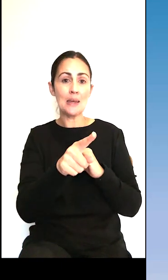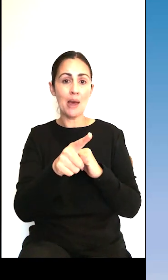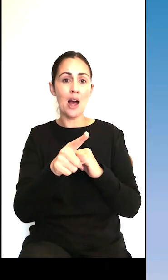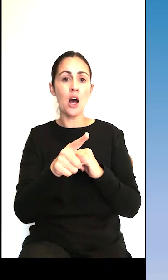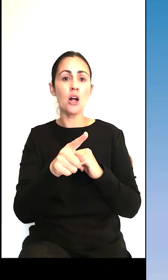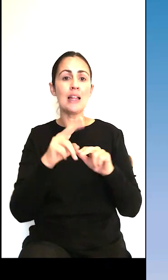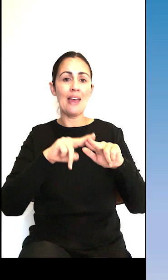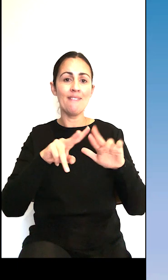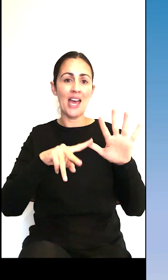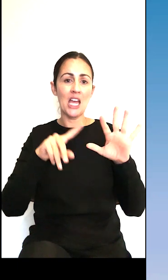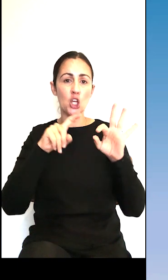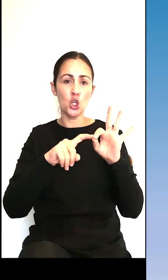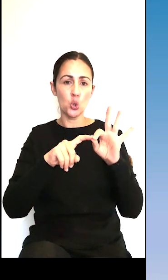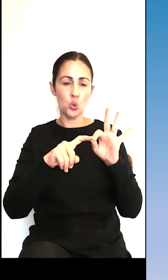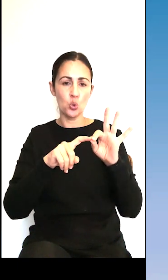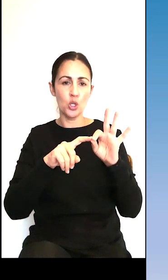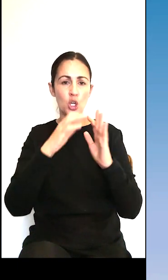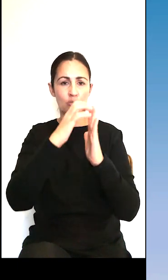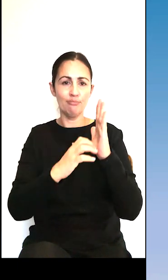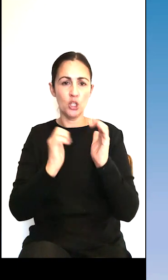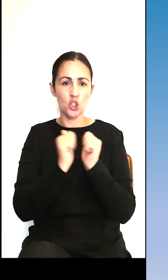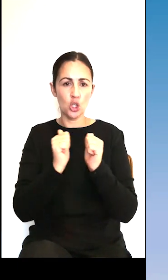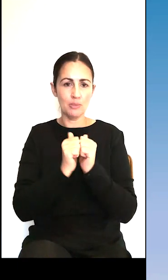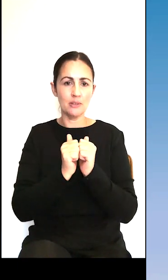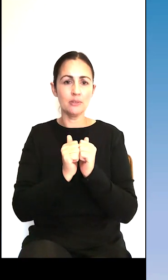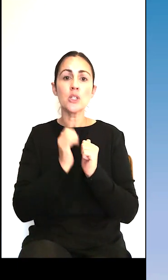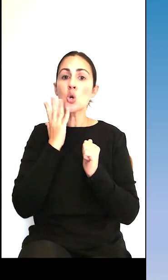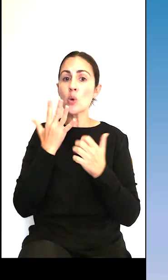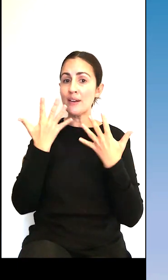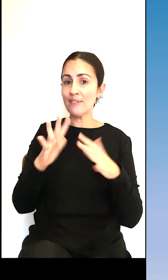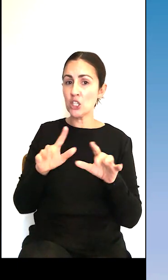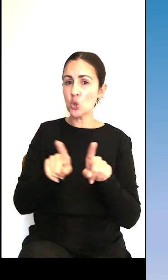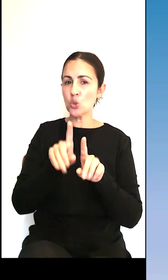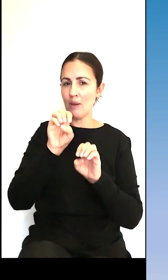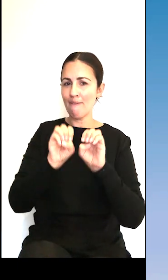and we'll also send through an evaluation survey if you wouldn't mind completing that as well.